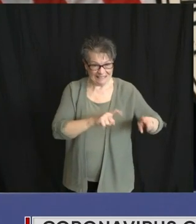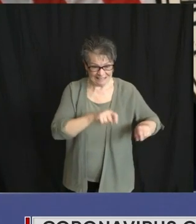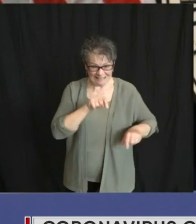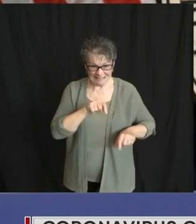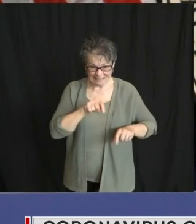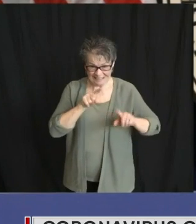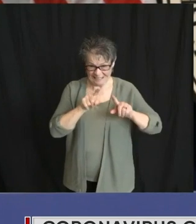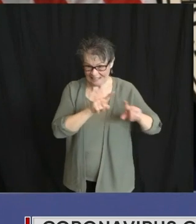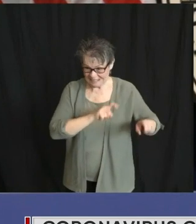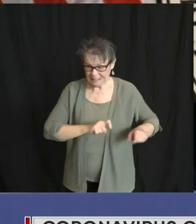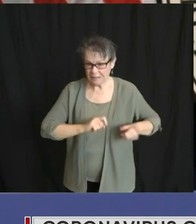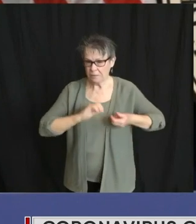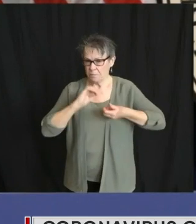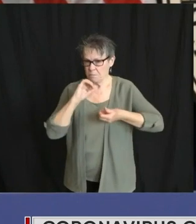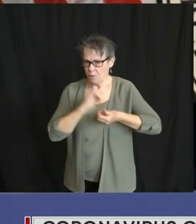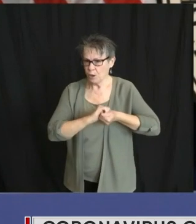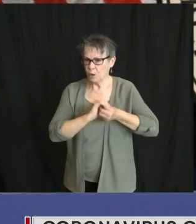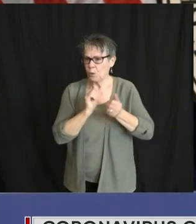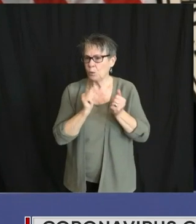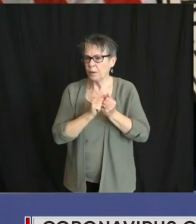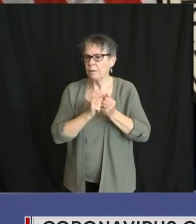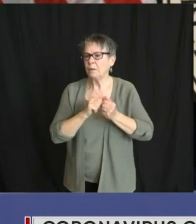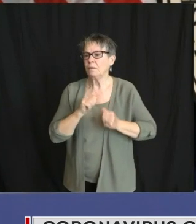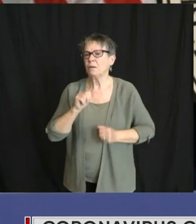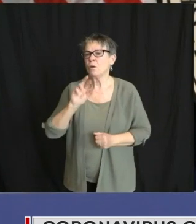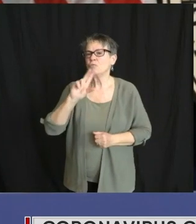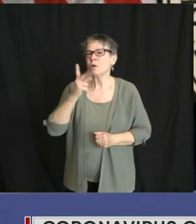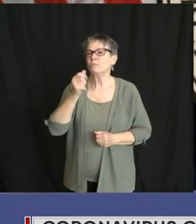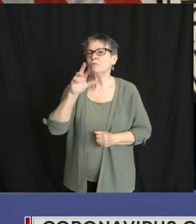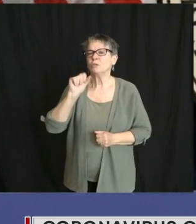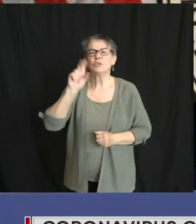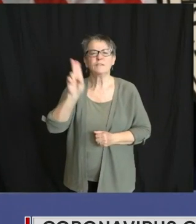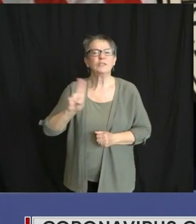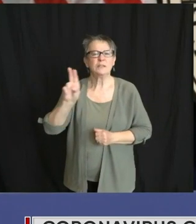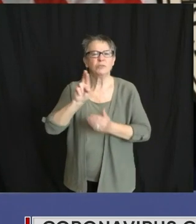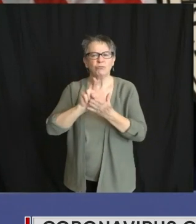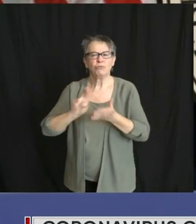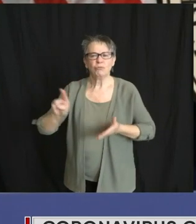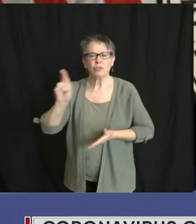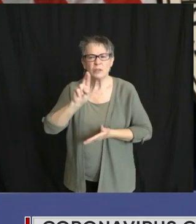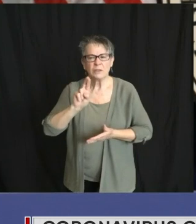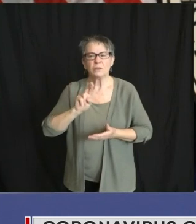ROLLING OUT PLANS IN PARTNERSHIP WITH RUTGERS TO